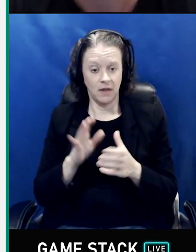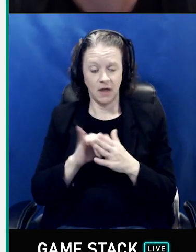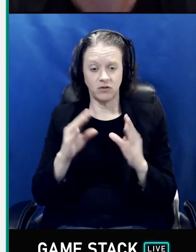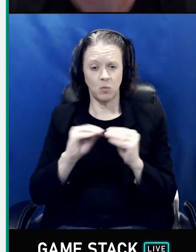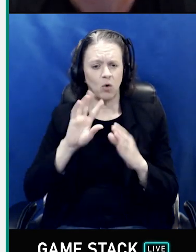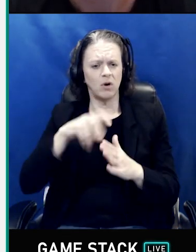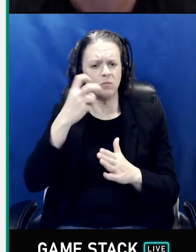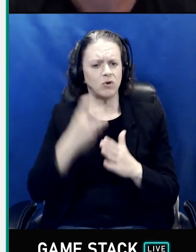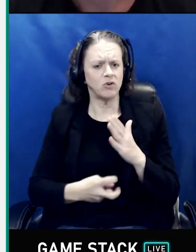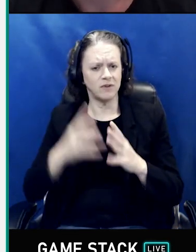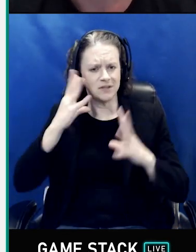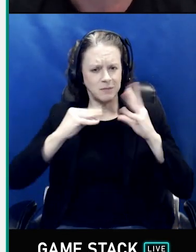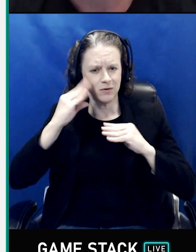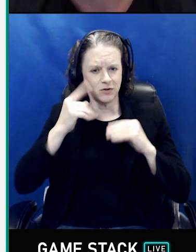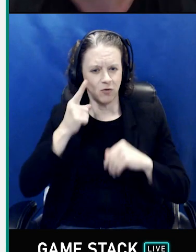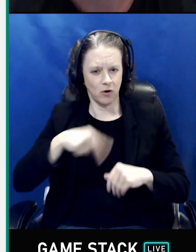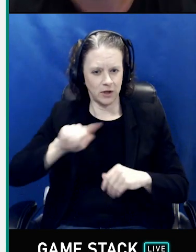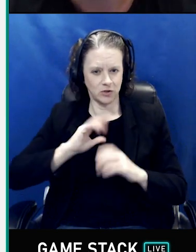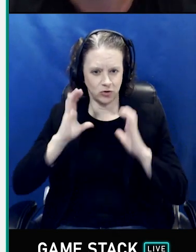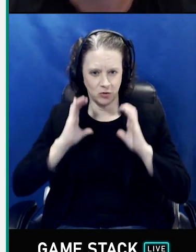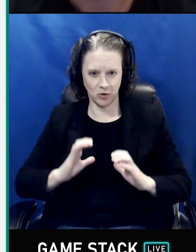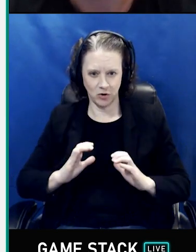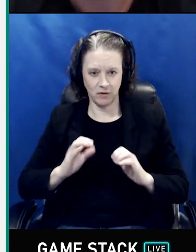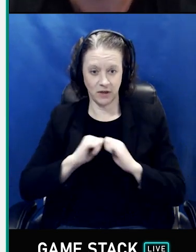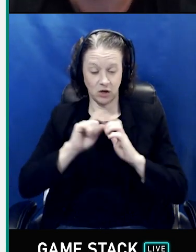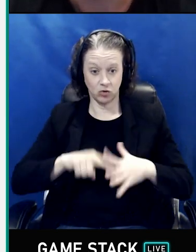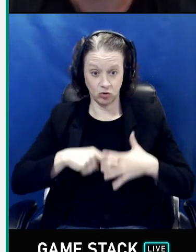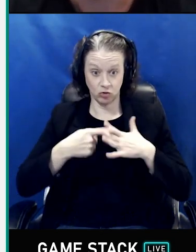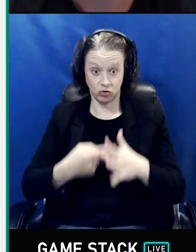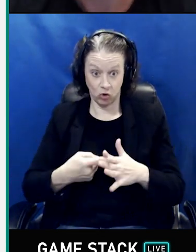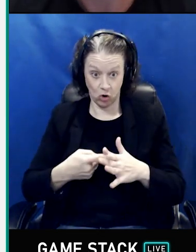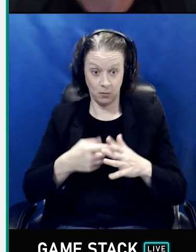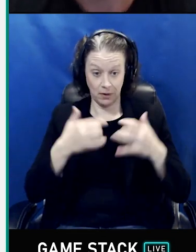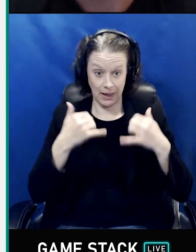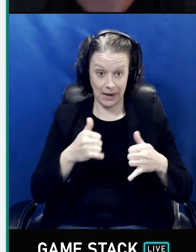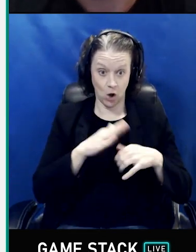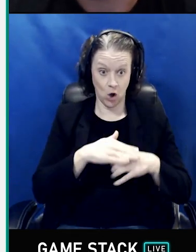where they can start a title on their console, pick it up when they're out of the house,